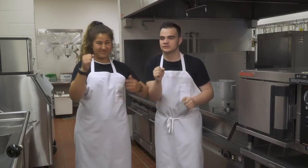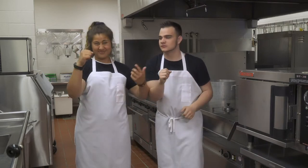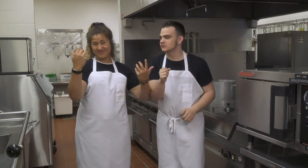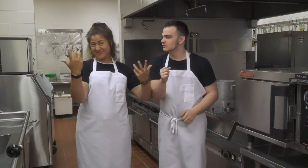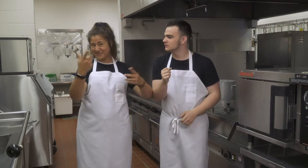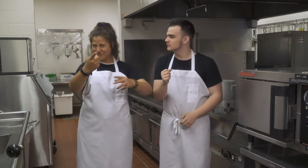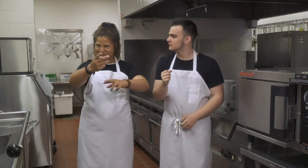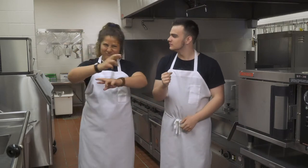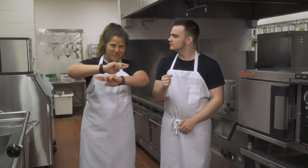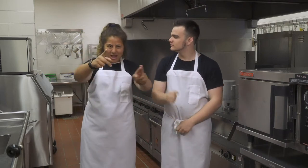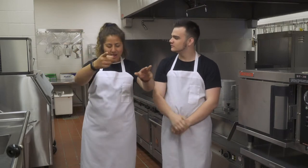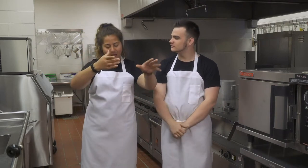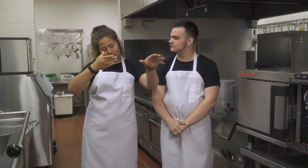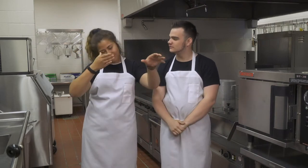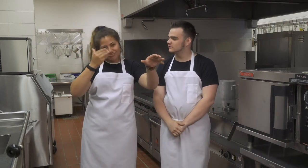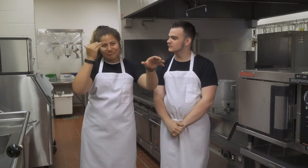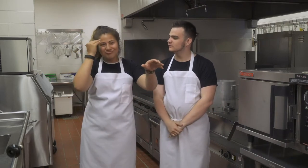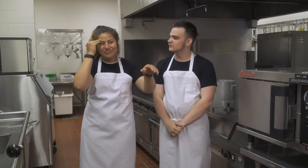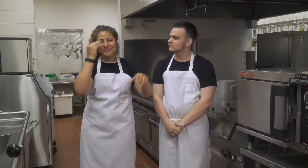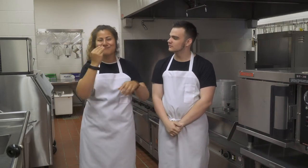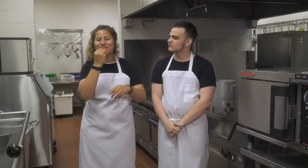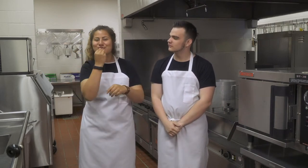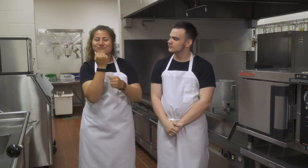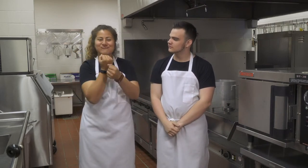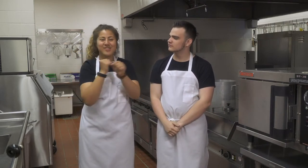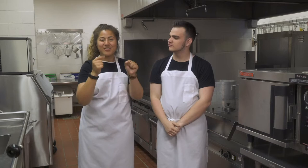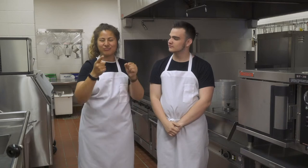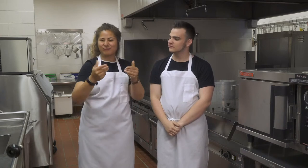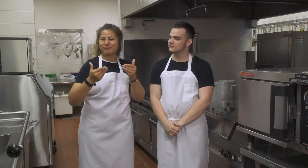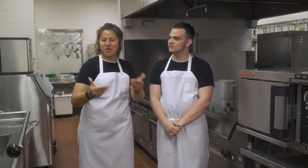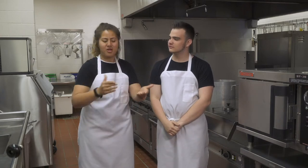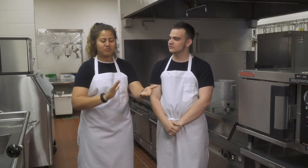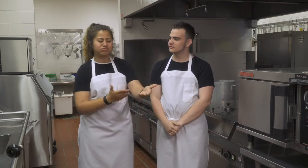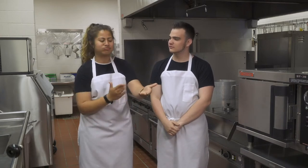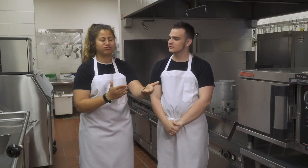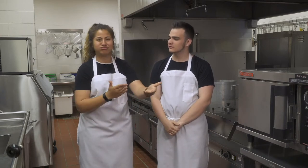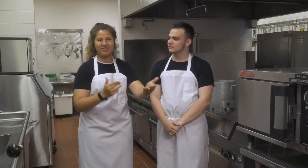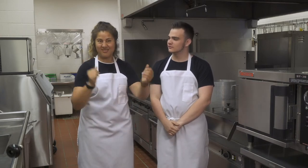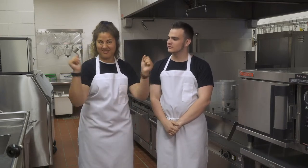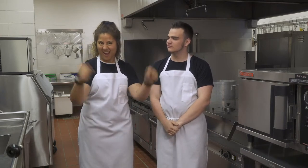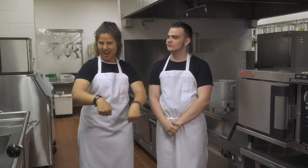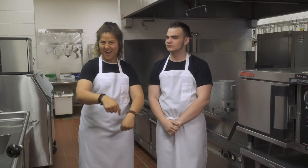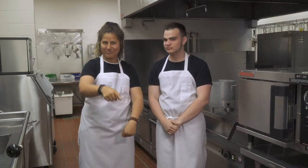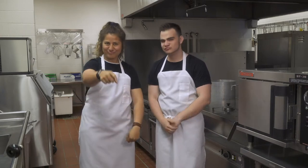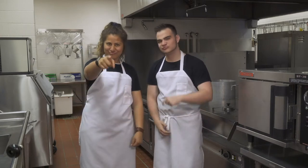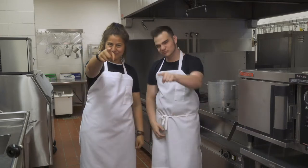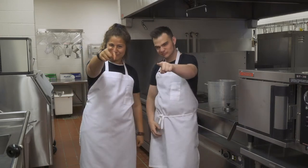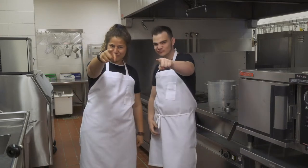Now it is time to put what you have learned into action.